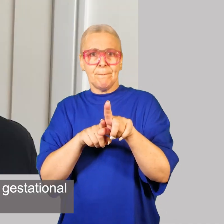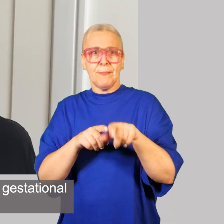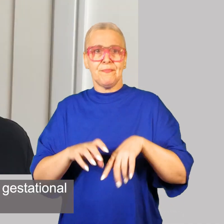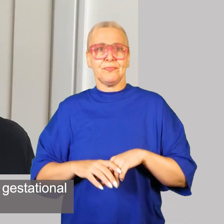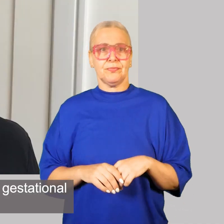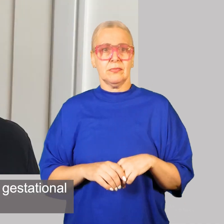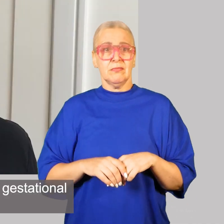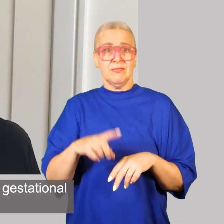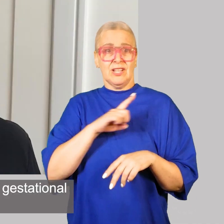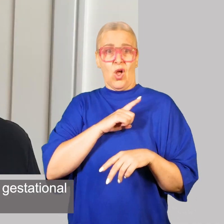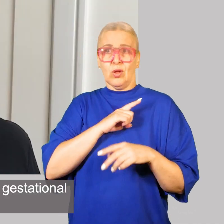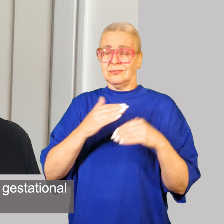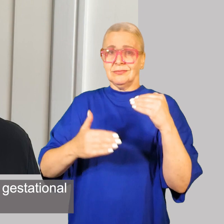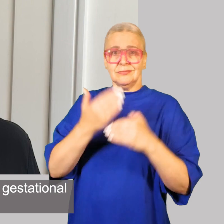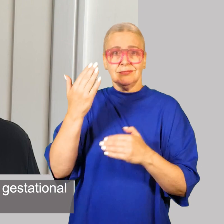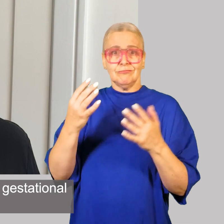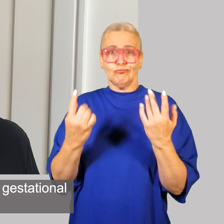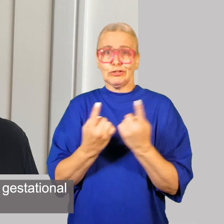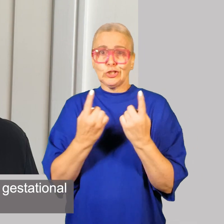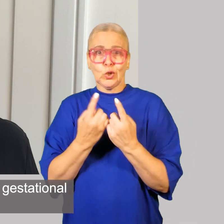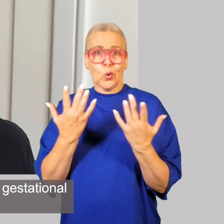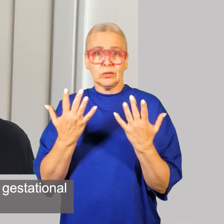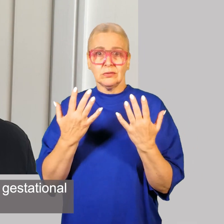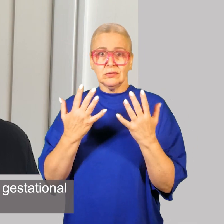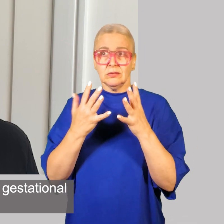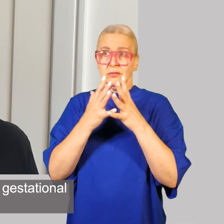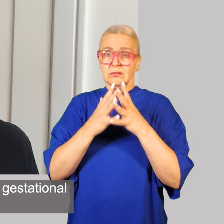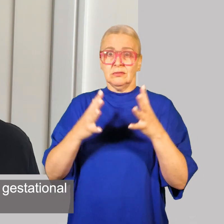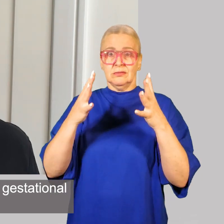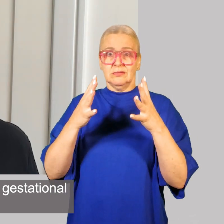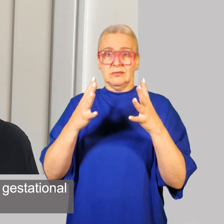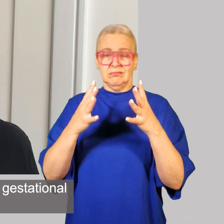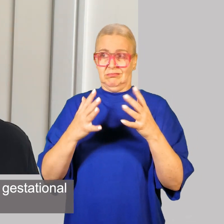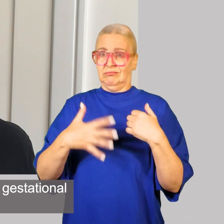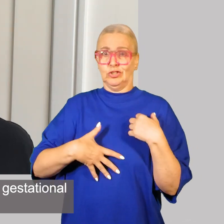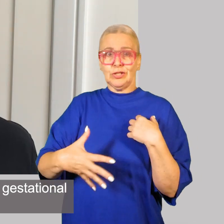Due to limited resources and increasing rates of gestational diabetes,